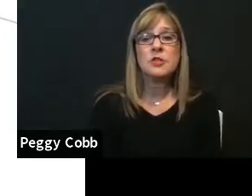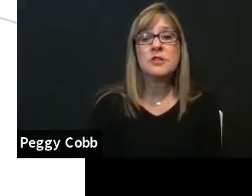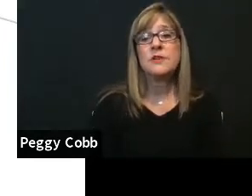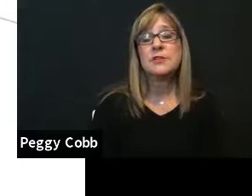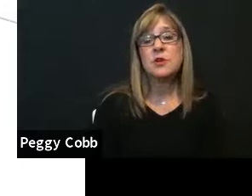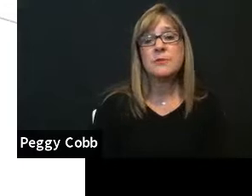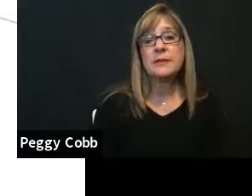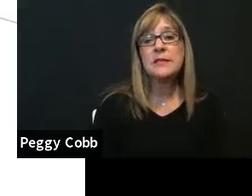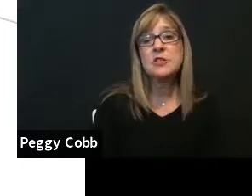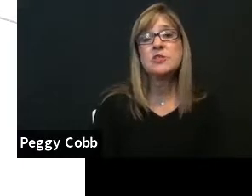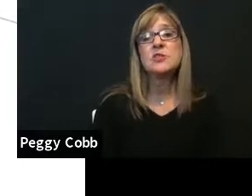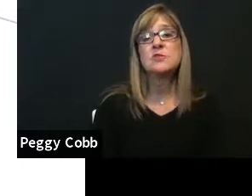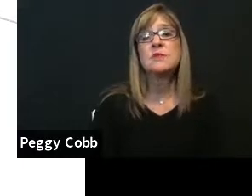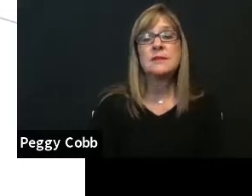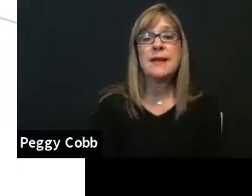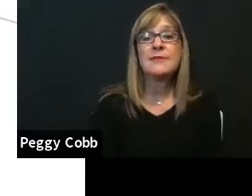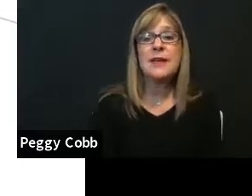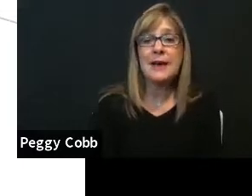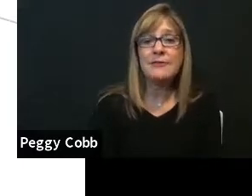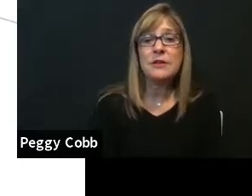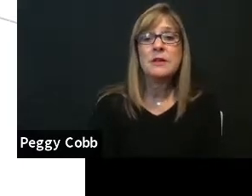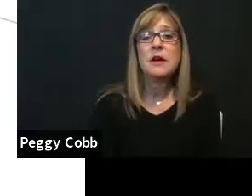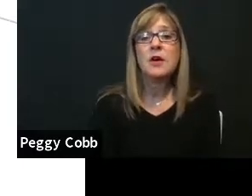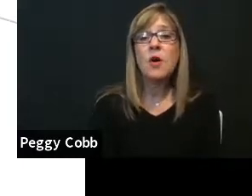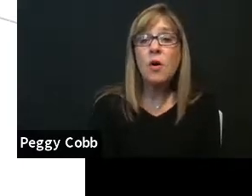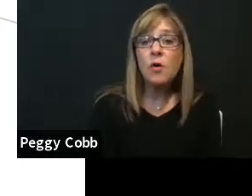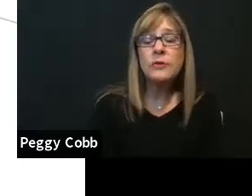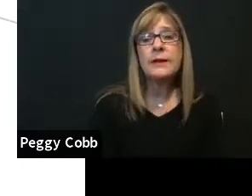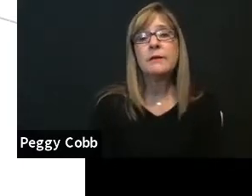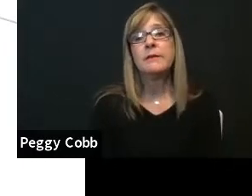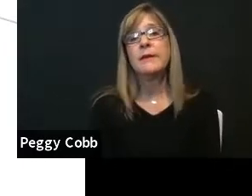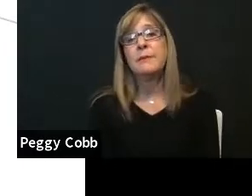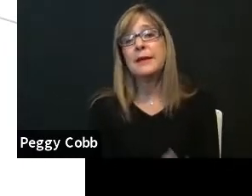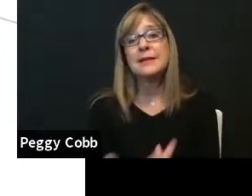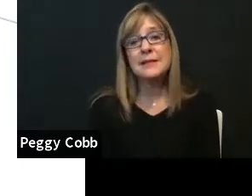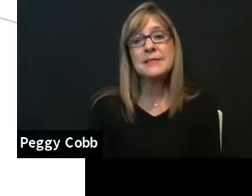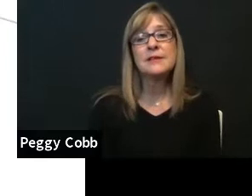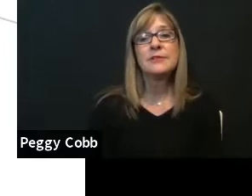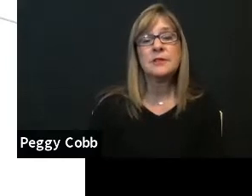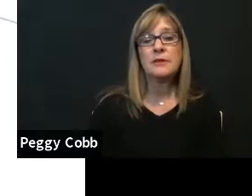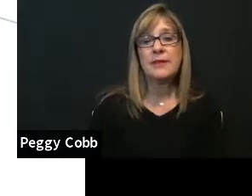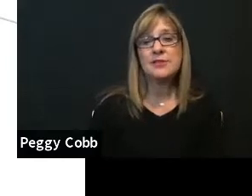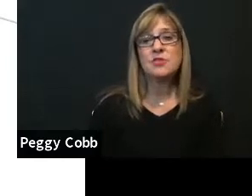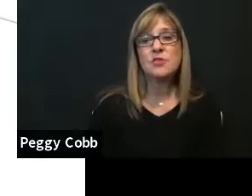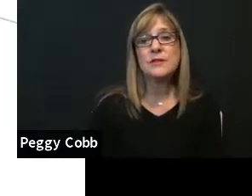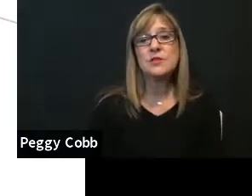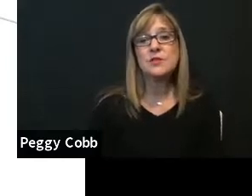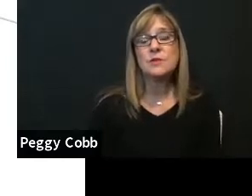She's very strong about teaching the students that they have to have a goal. They make a list of things they're going to do